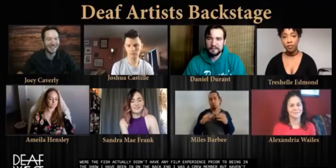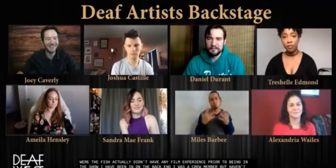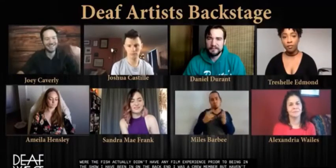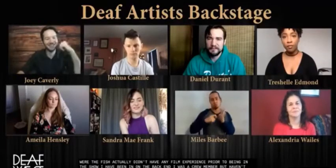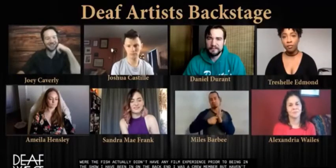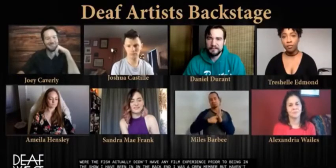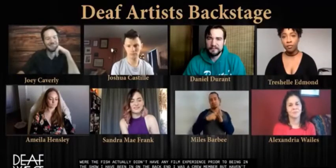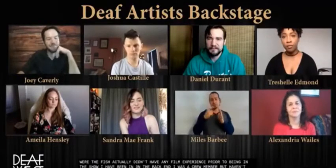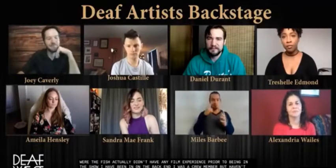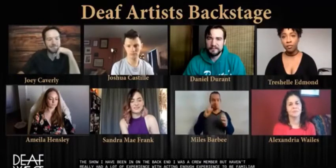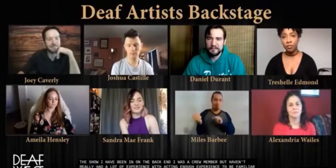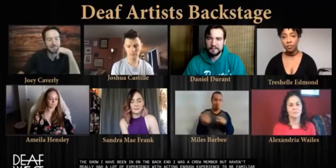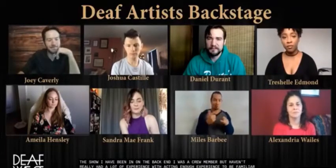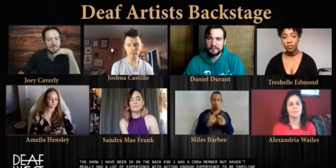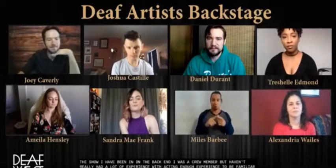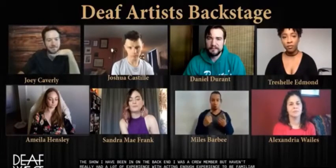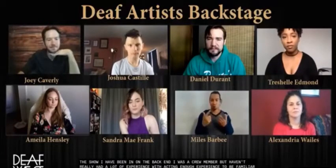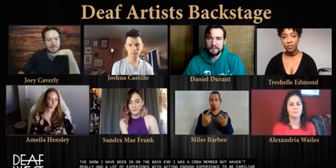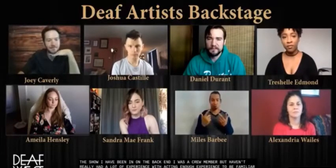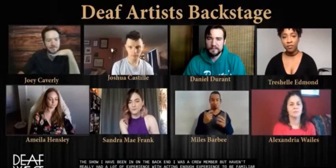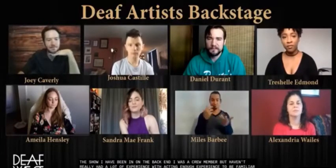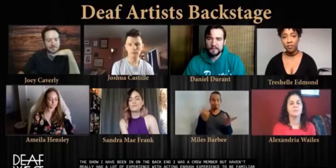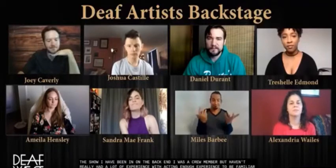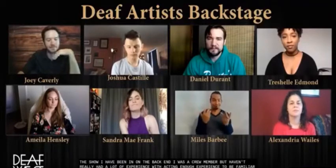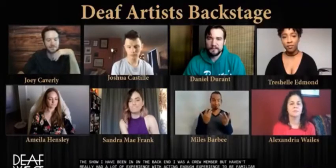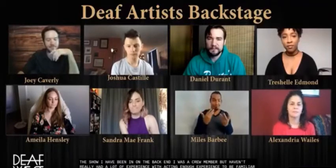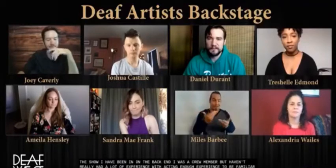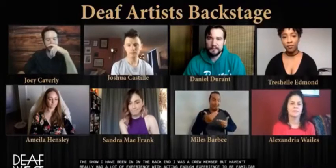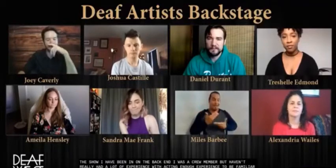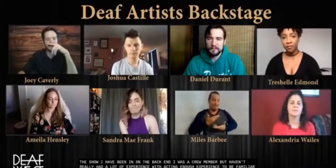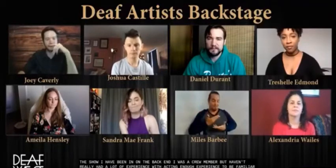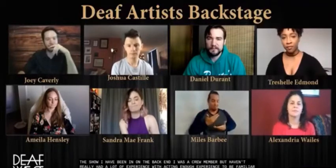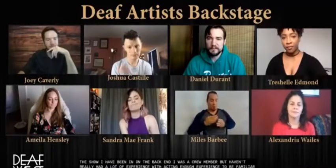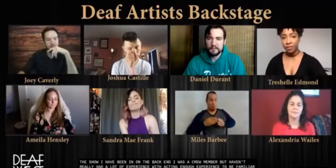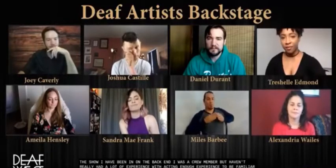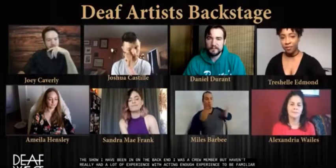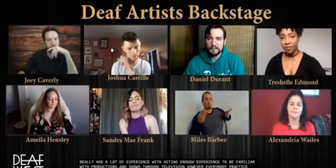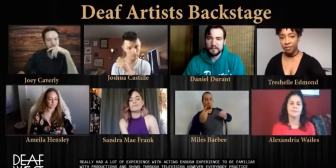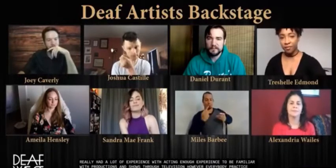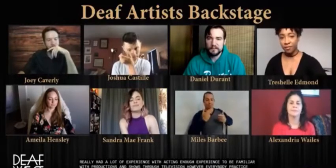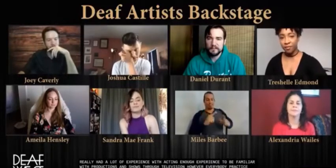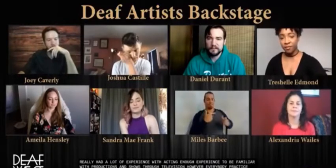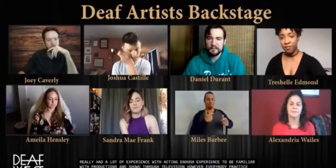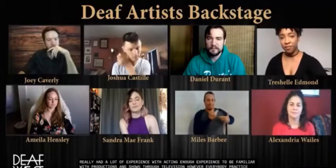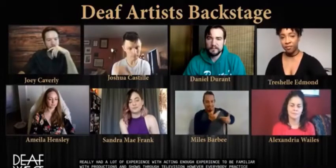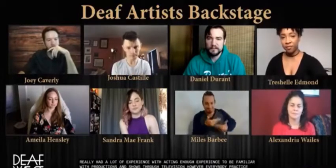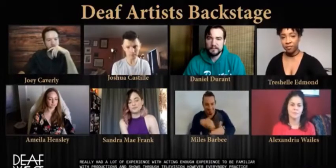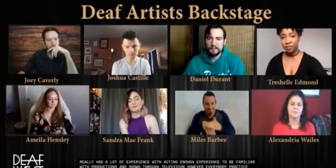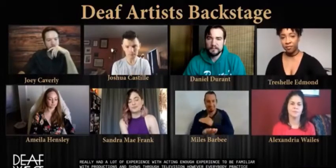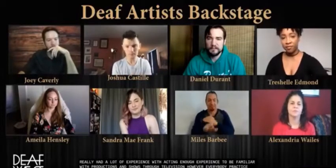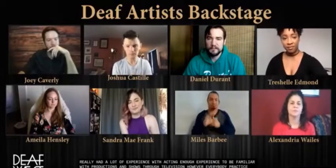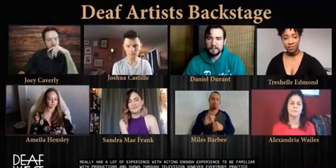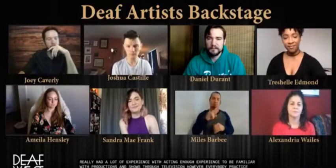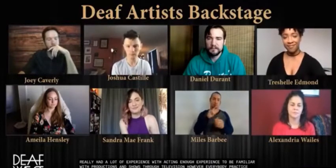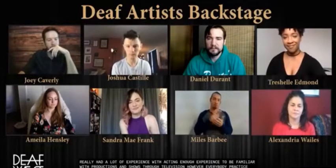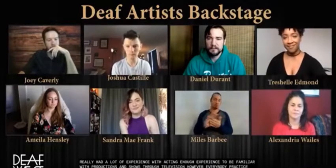I didn't come in with any type of preconceived ideas that this was something I would understand or be able to do like was mentioned.